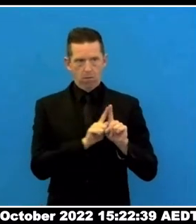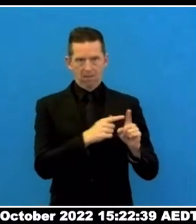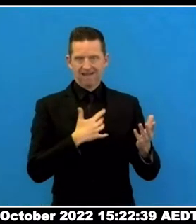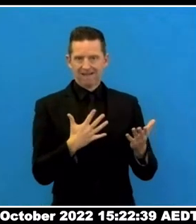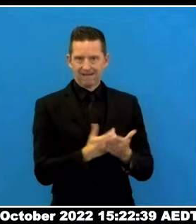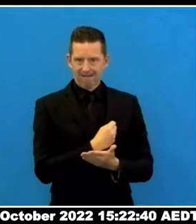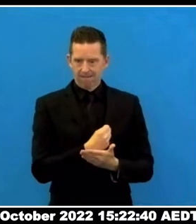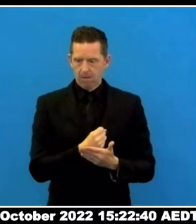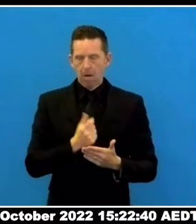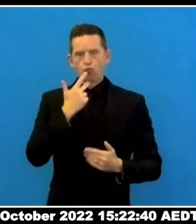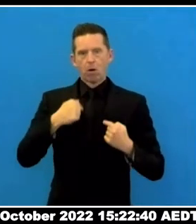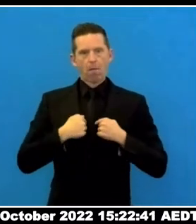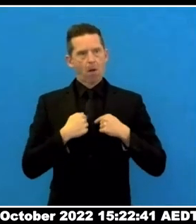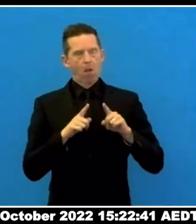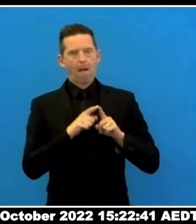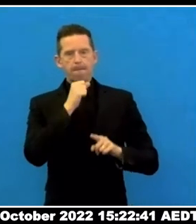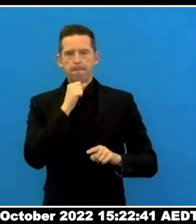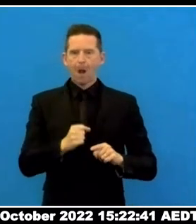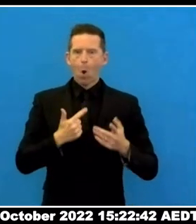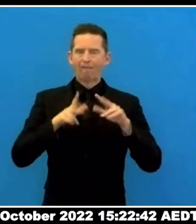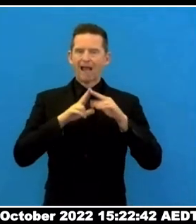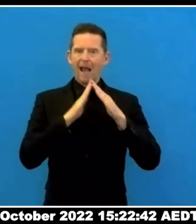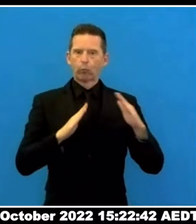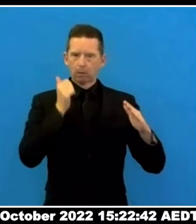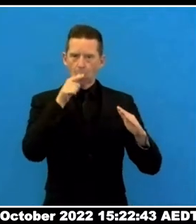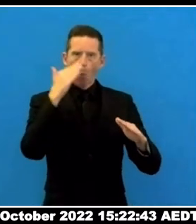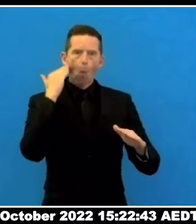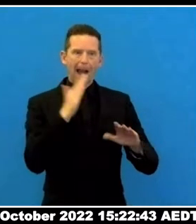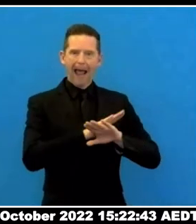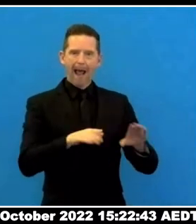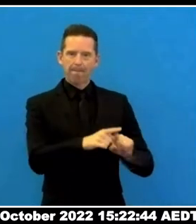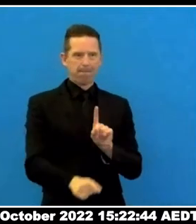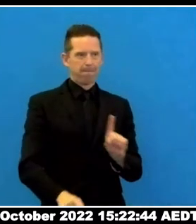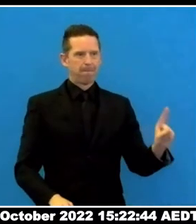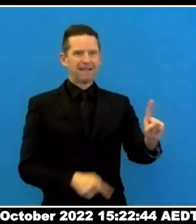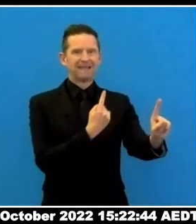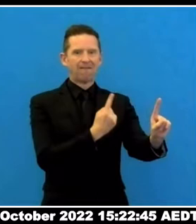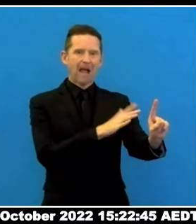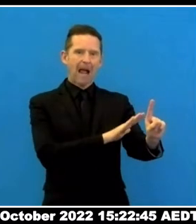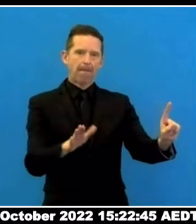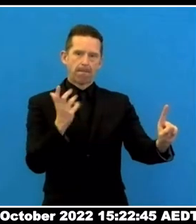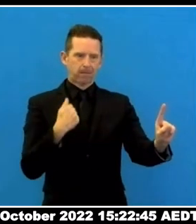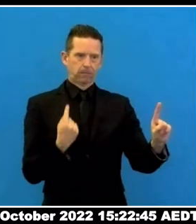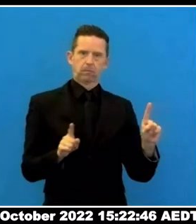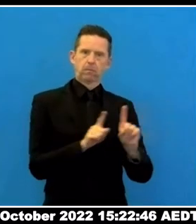the man of the house. However, I was a female, because they didn't notice whether I am a male or a female due to my age.